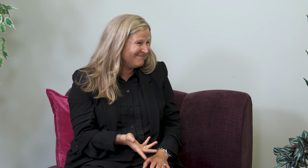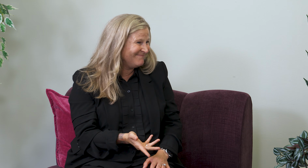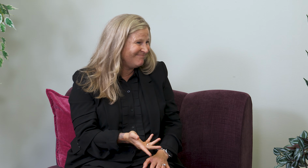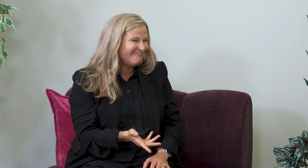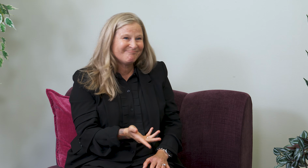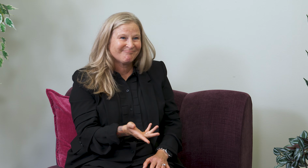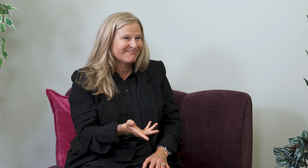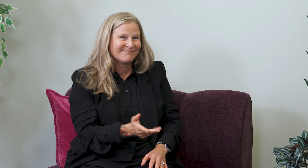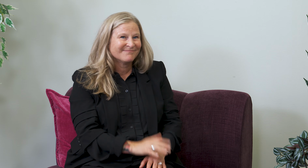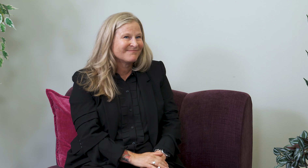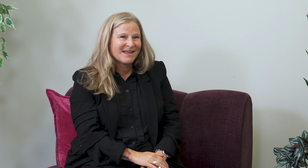I'm Deaf.